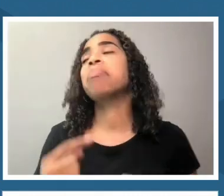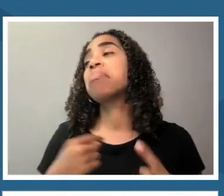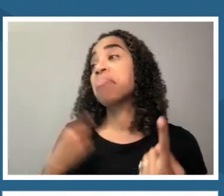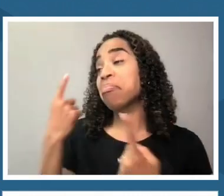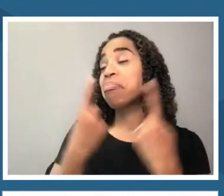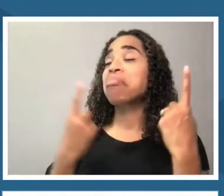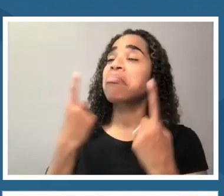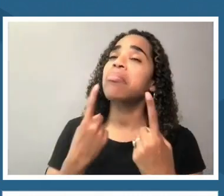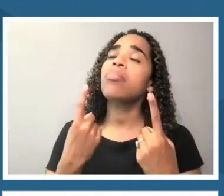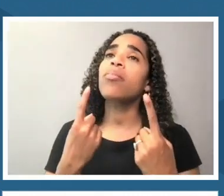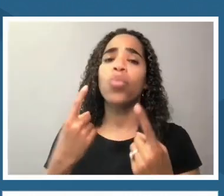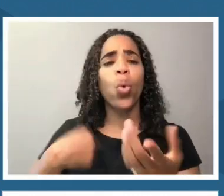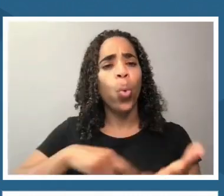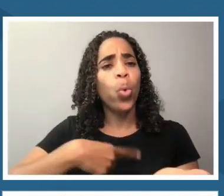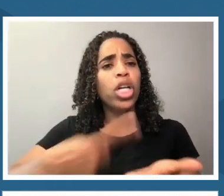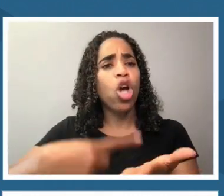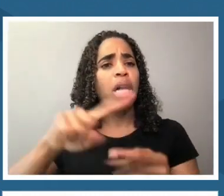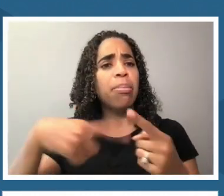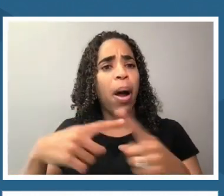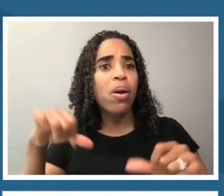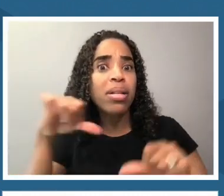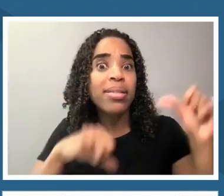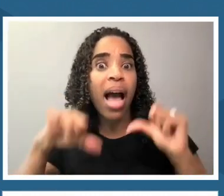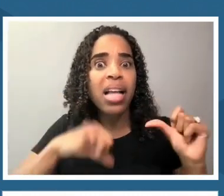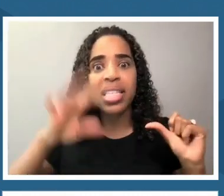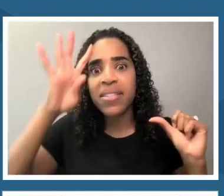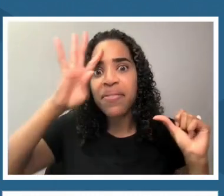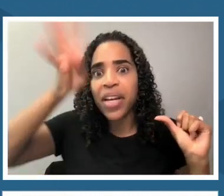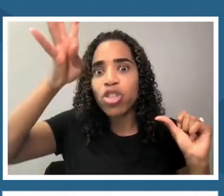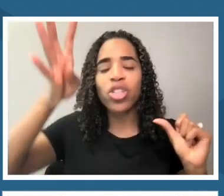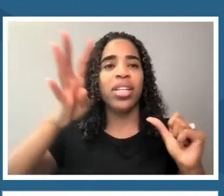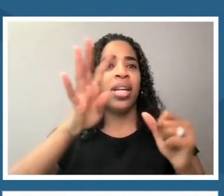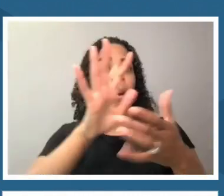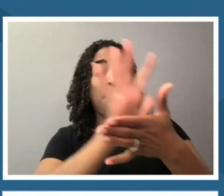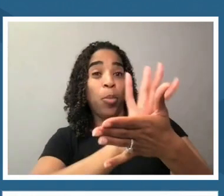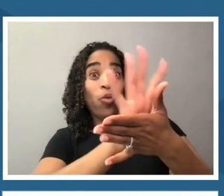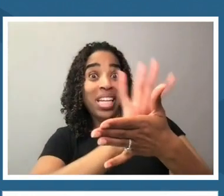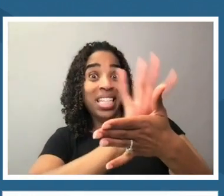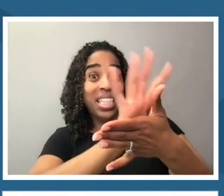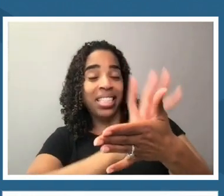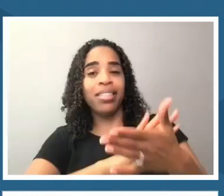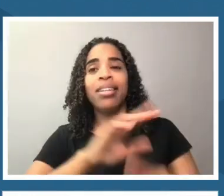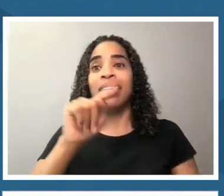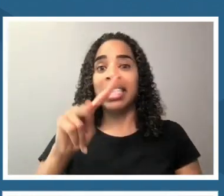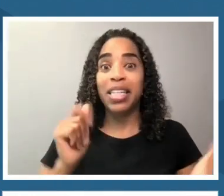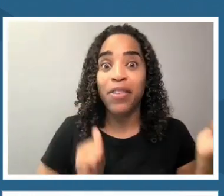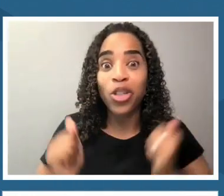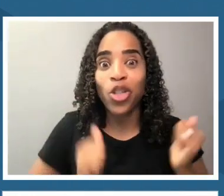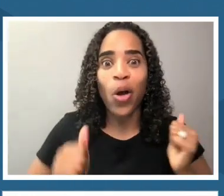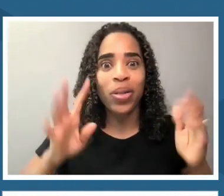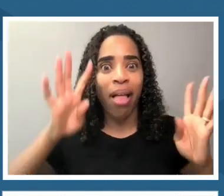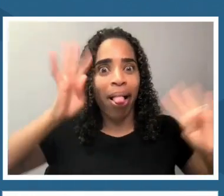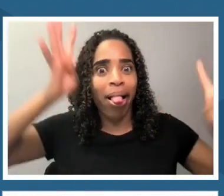science fiction uh in big movies or tv shows but there's